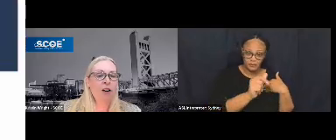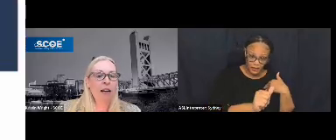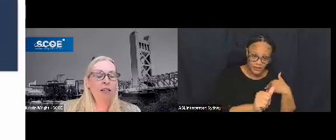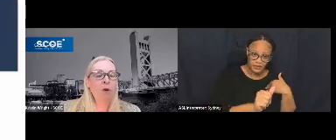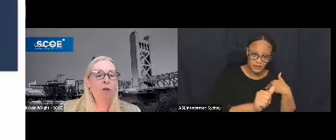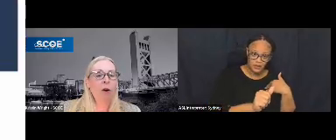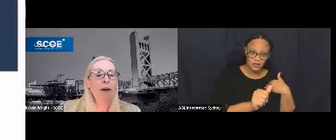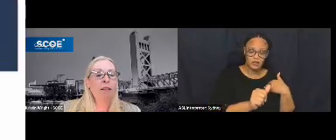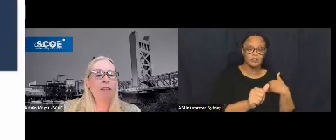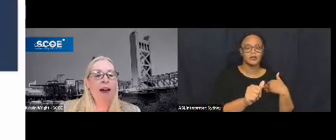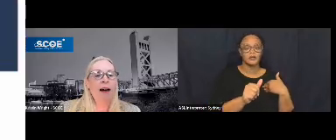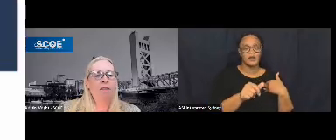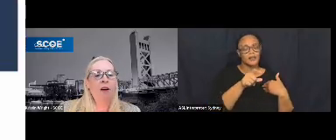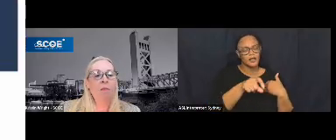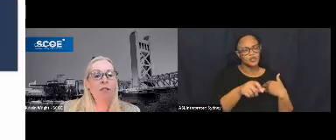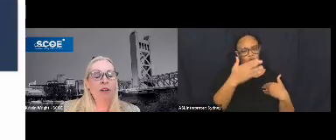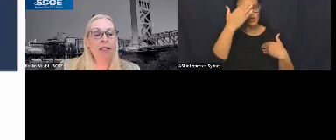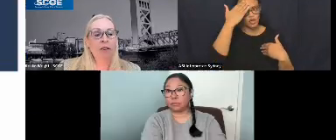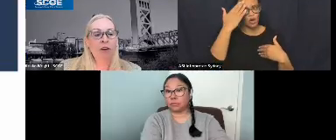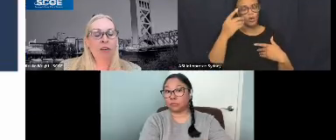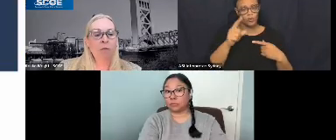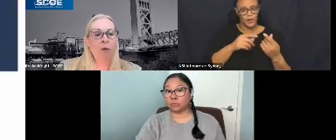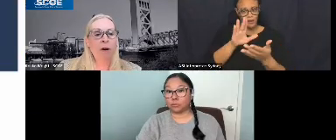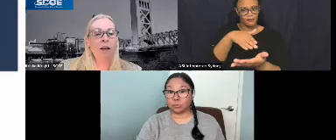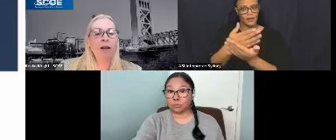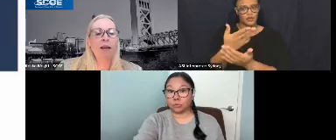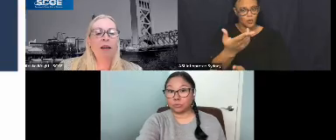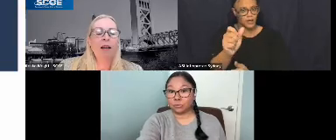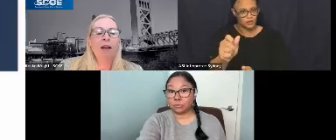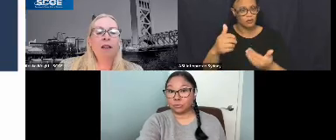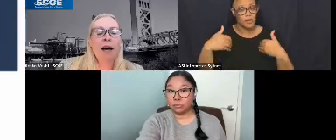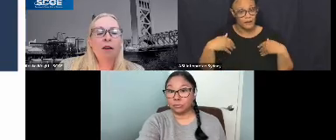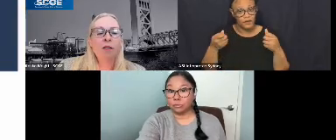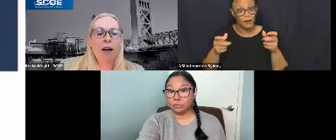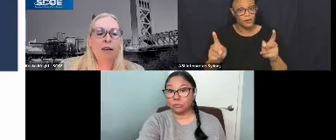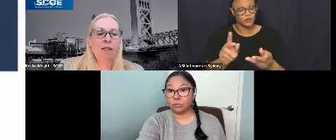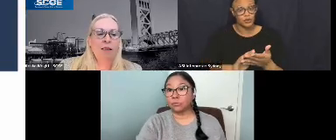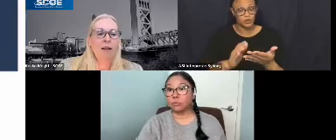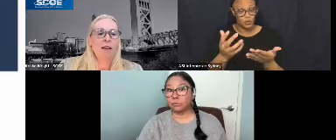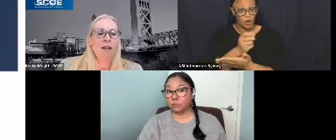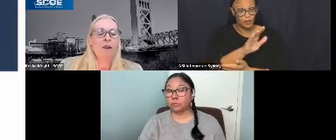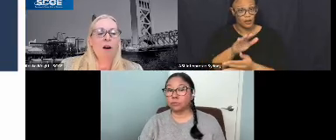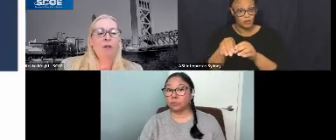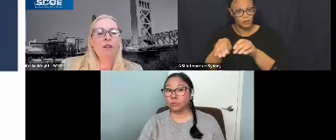should enter high school knowing that they have the opportunity to earn a diploma allows us the